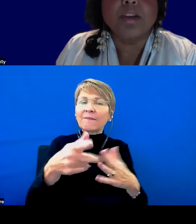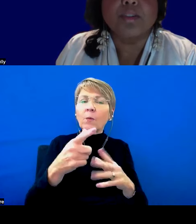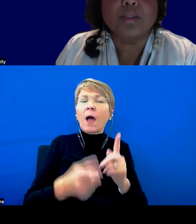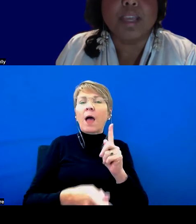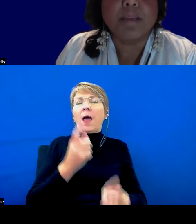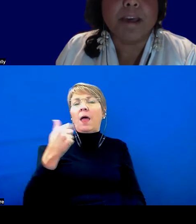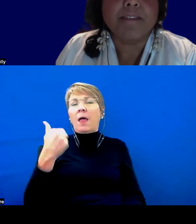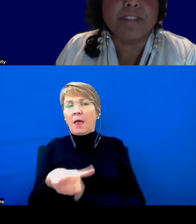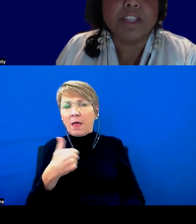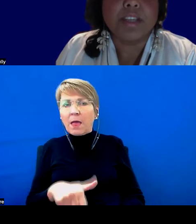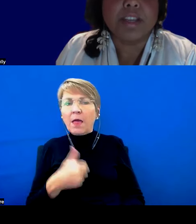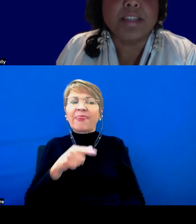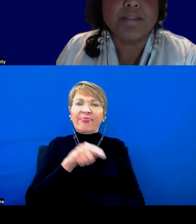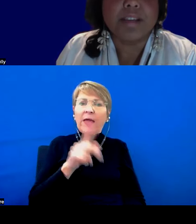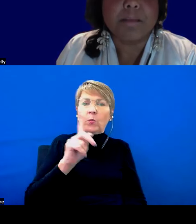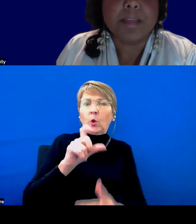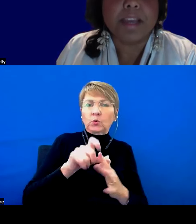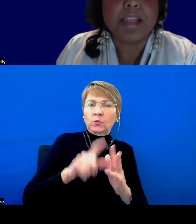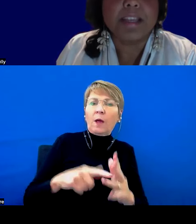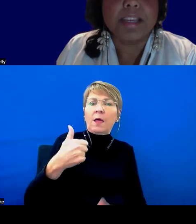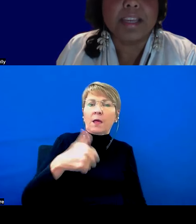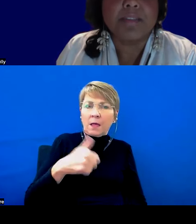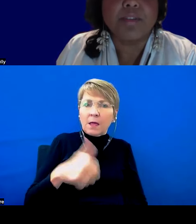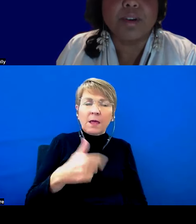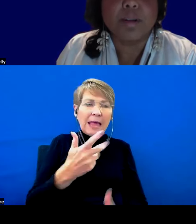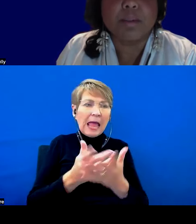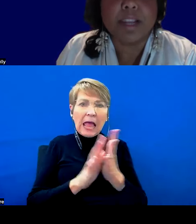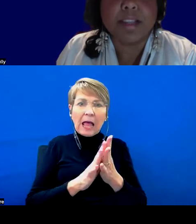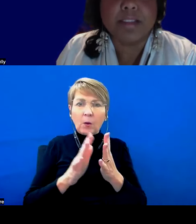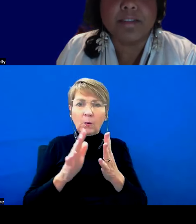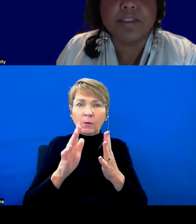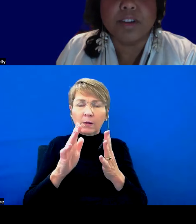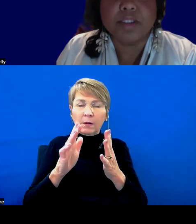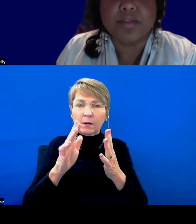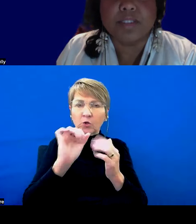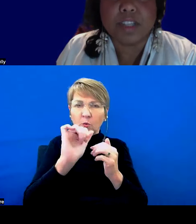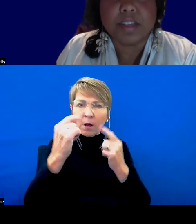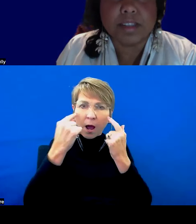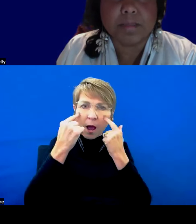talking about vision and development and the need for a comprehensive functional vision assessment.